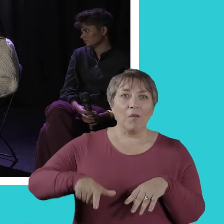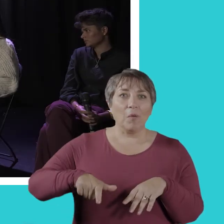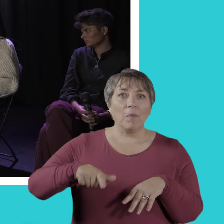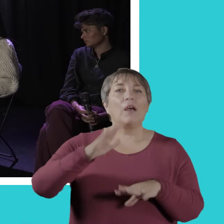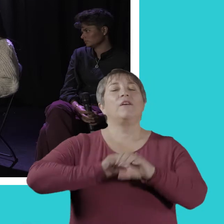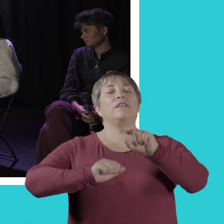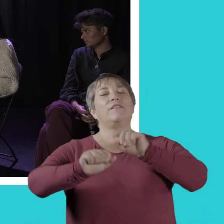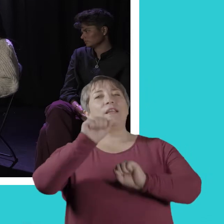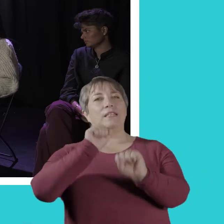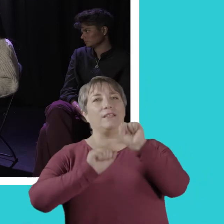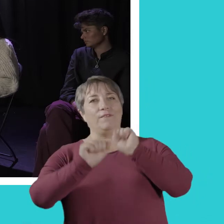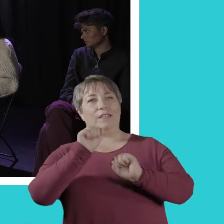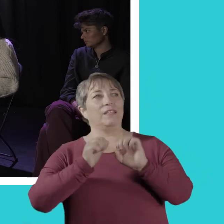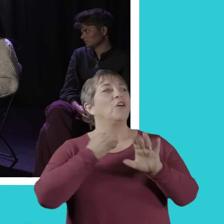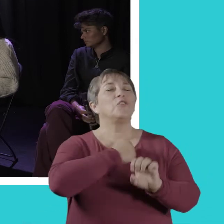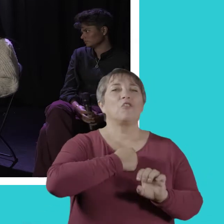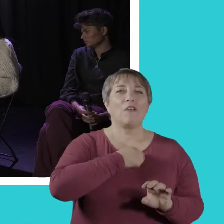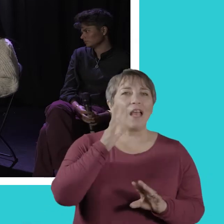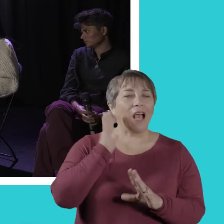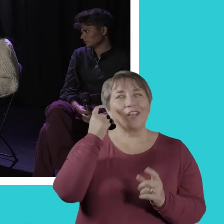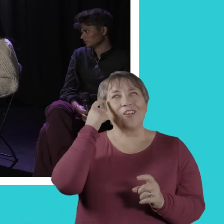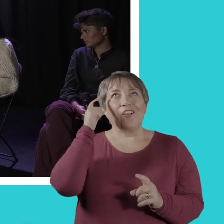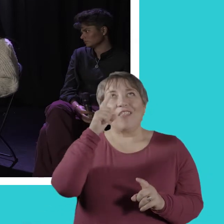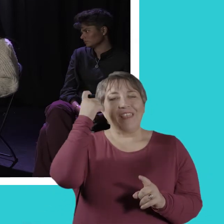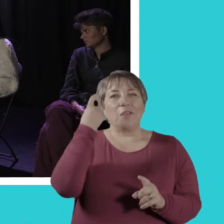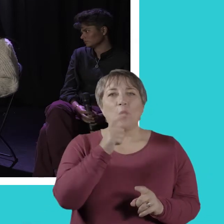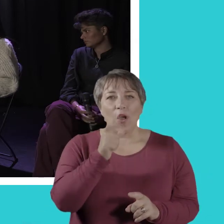Yes defensiveness. That's the word I'm looking for and this is the issue that I have in so